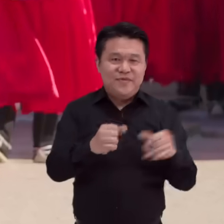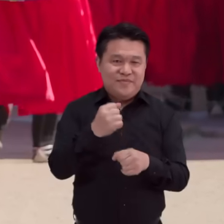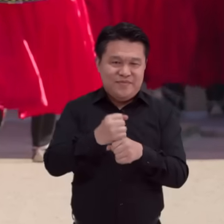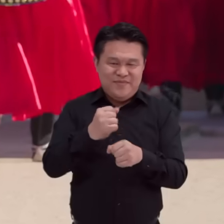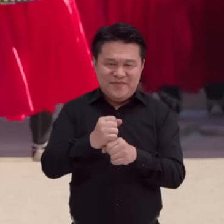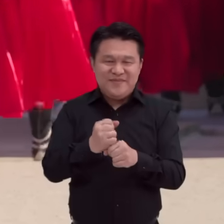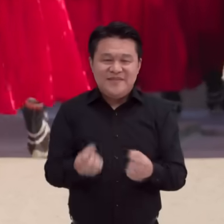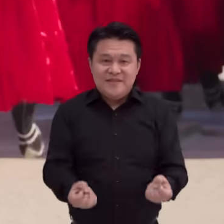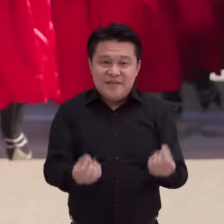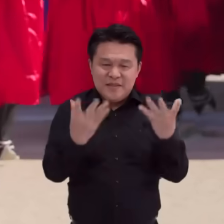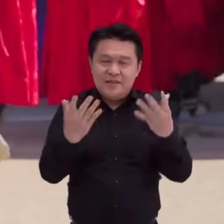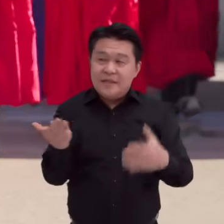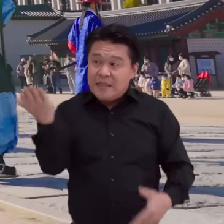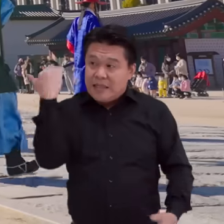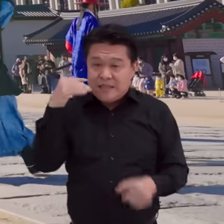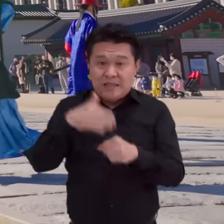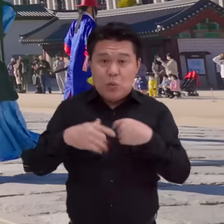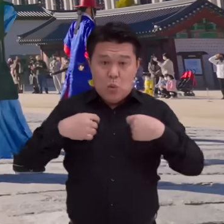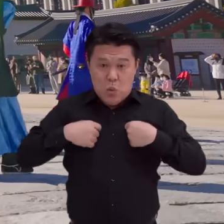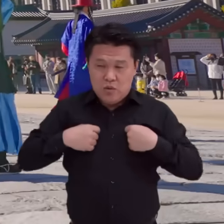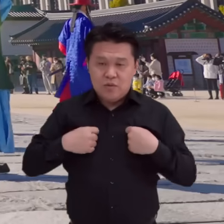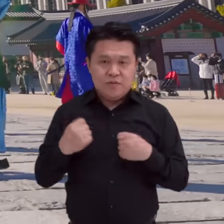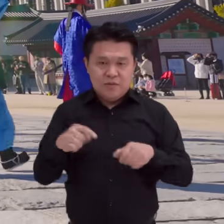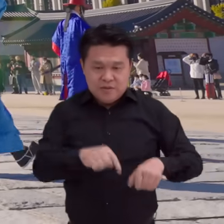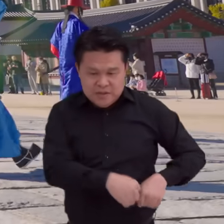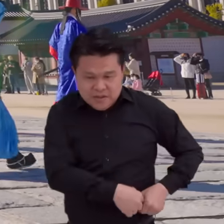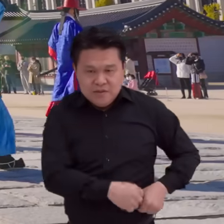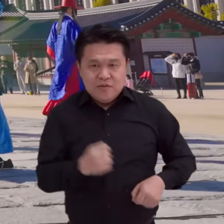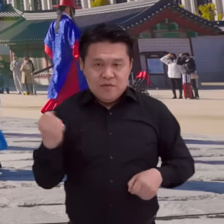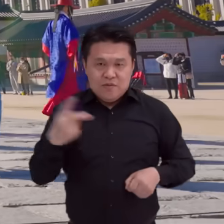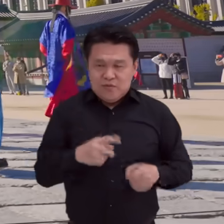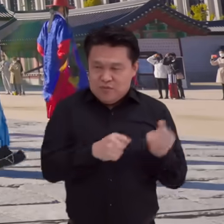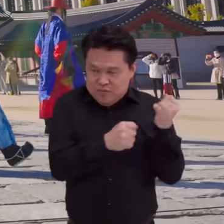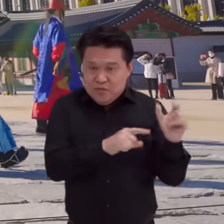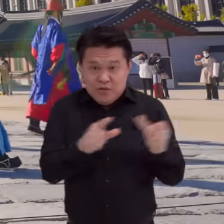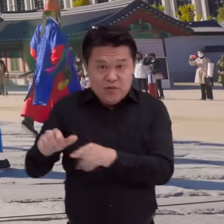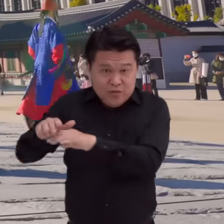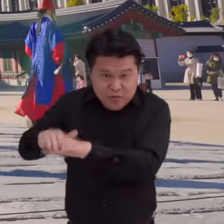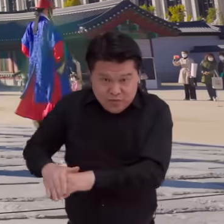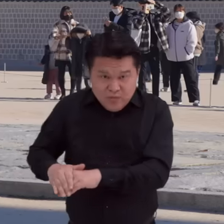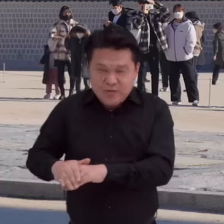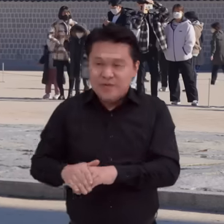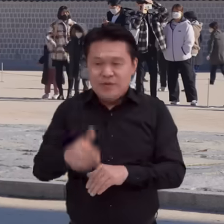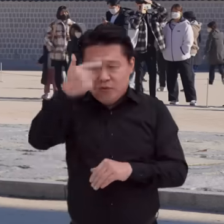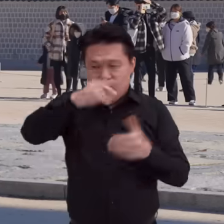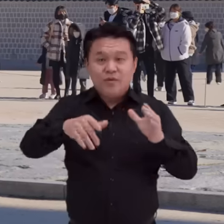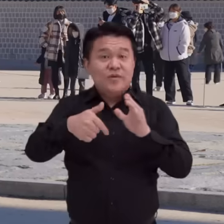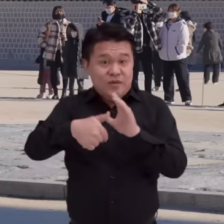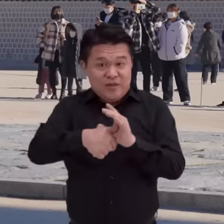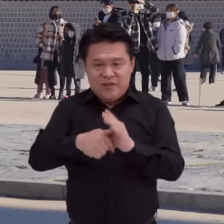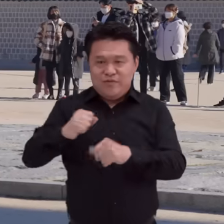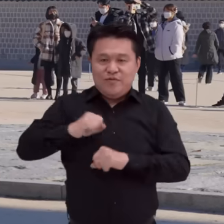The attire and weapons of that time are restored to vividly reenact the soldiers from the early years of the Joseon Period.